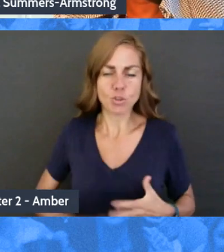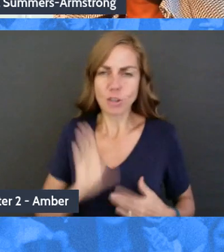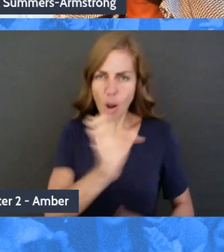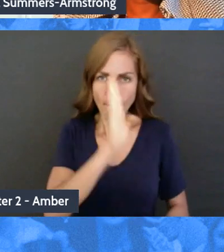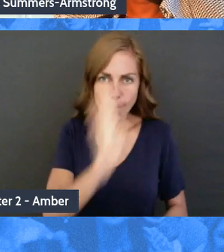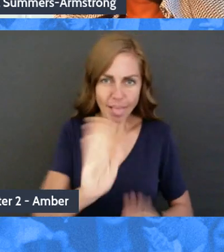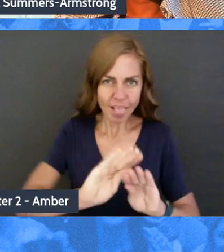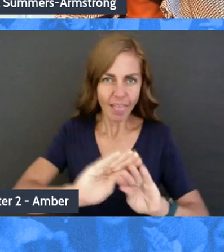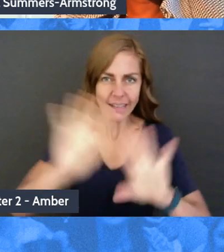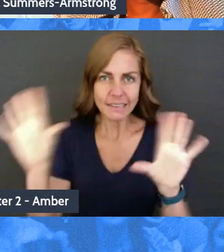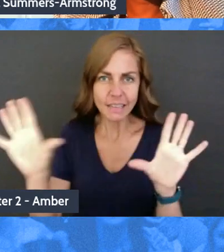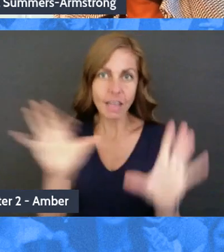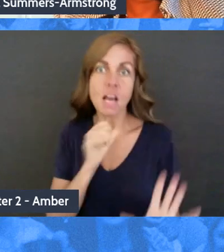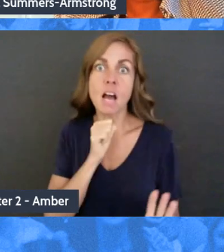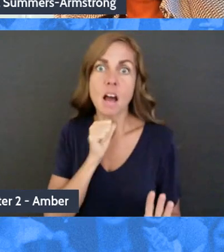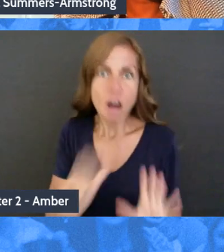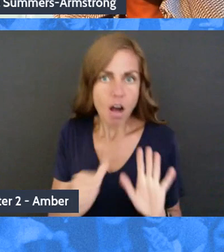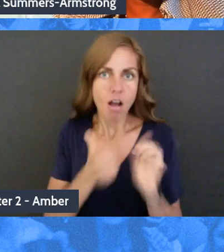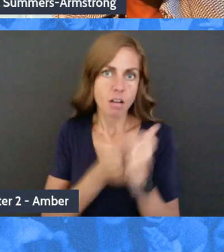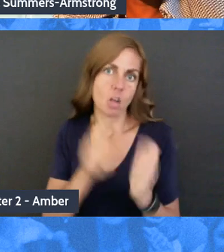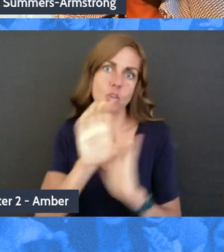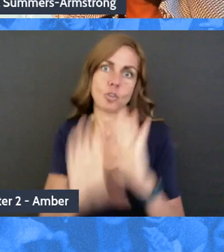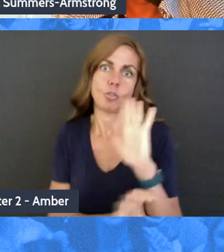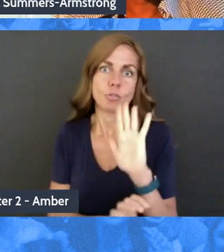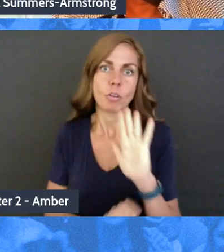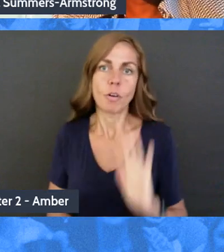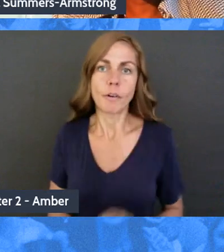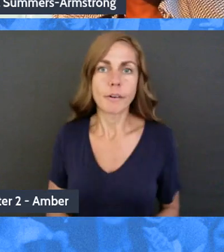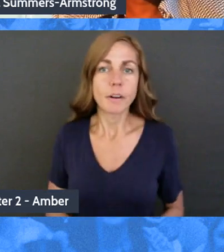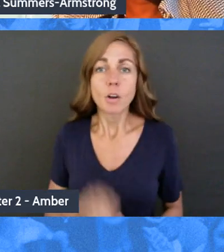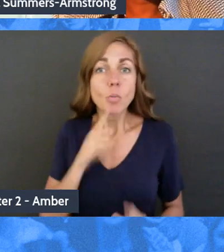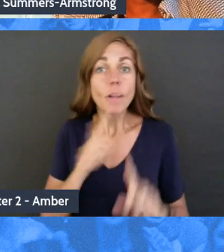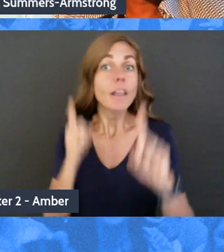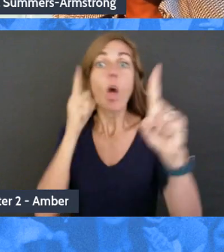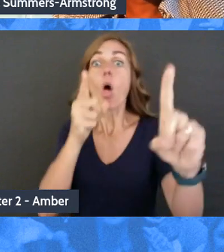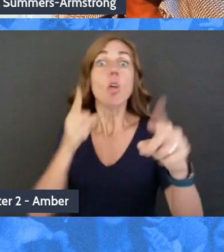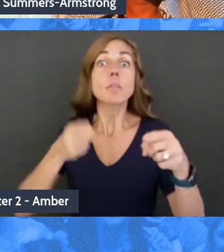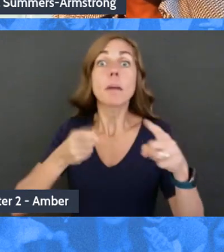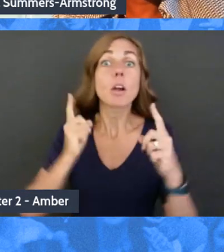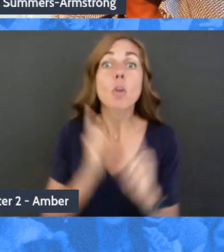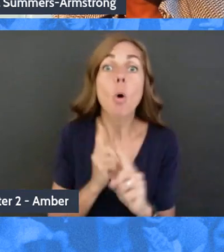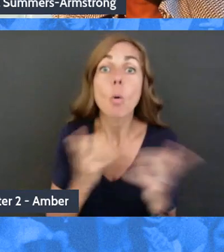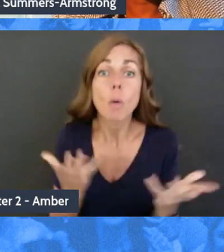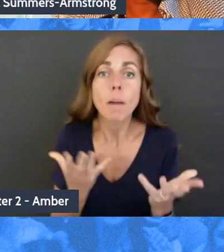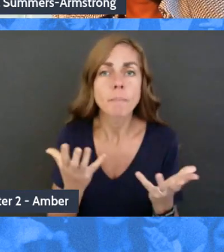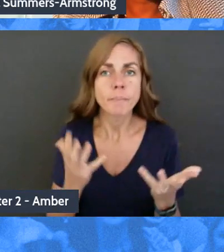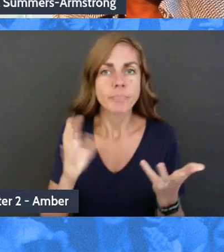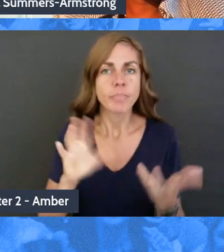And their ultimate goal, it's very clear. It is to overturn Roe v. Wade